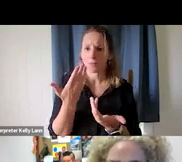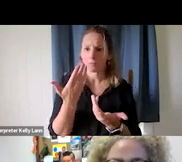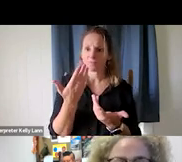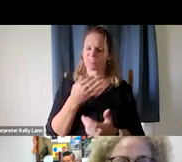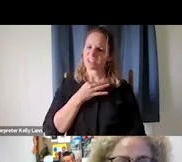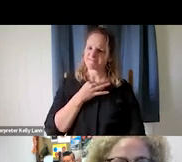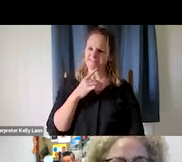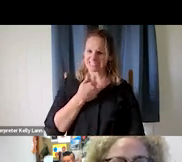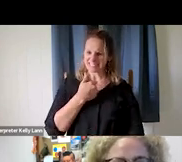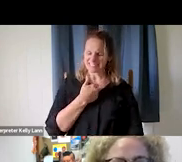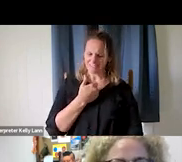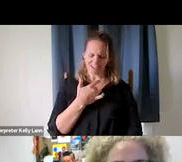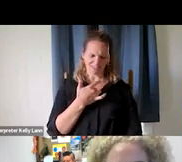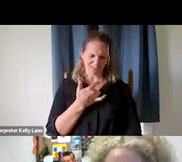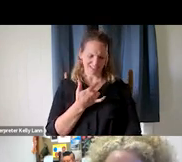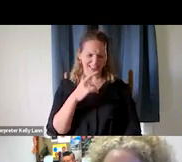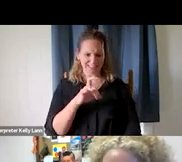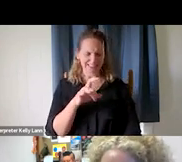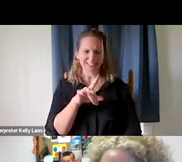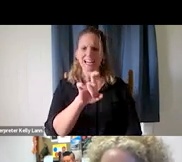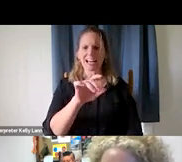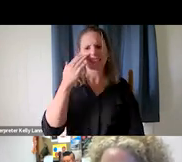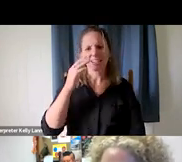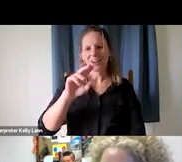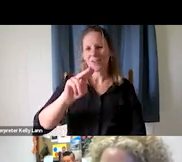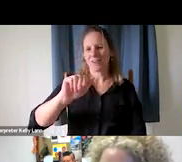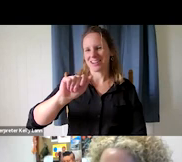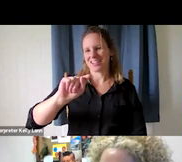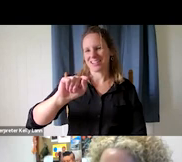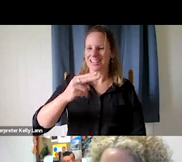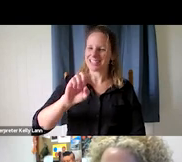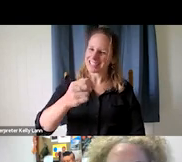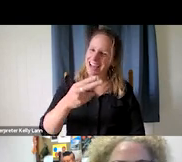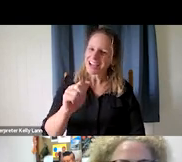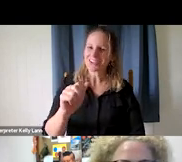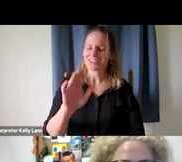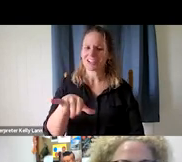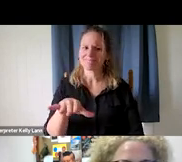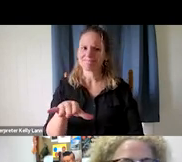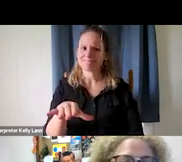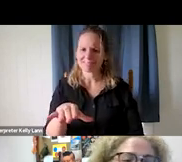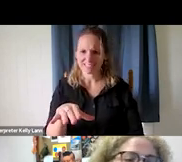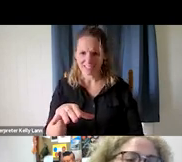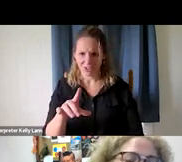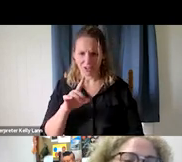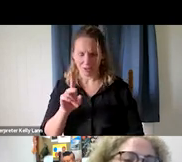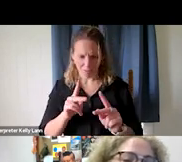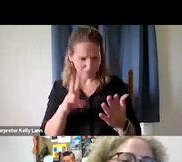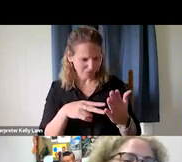and I sometimes feel like I should ask Natasha, you know, do they like these things that I write? So I've written everything.